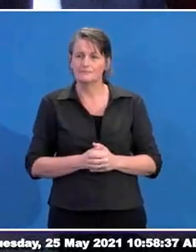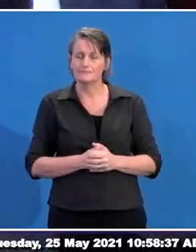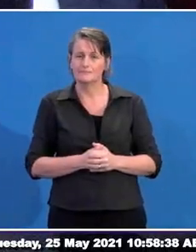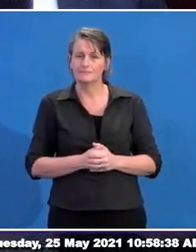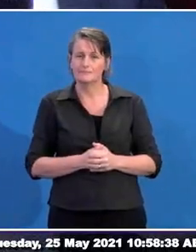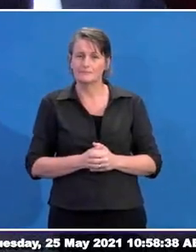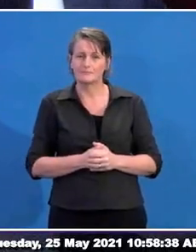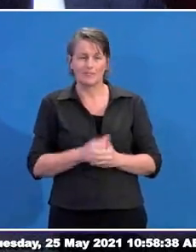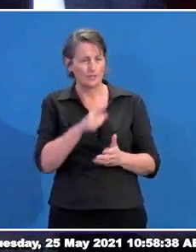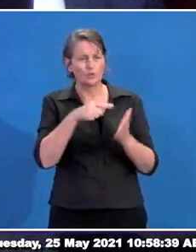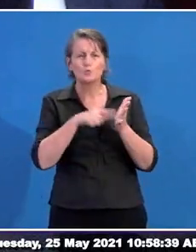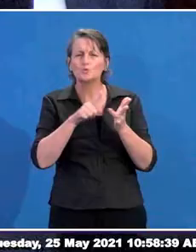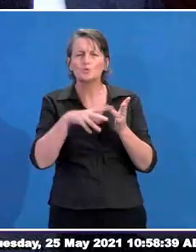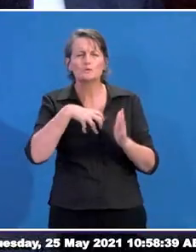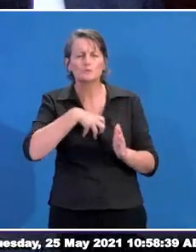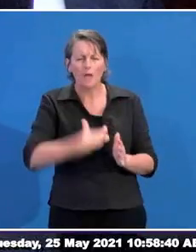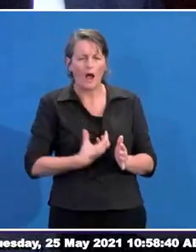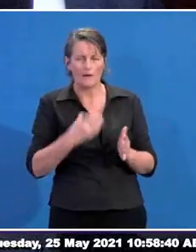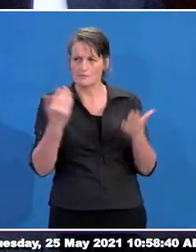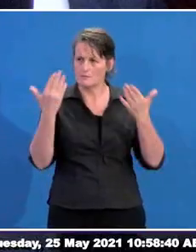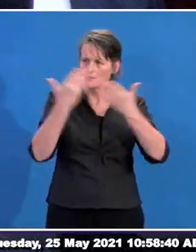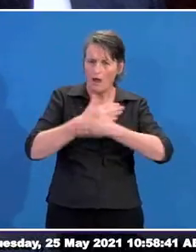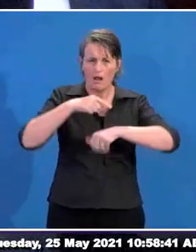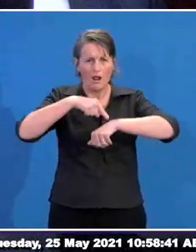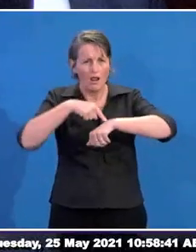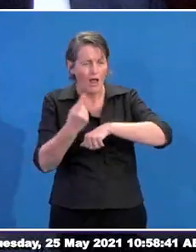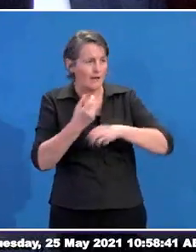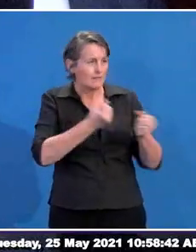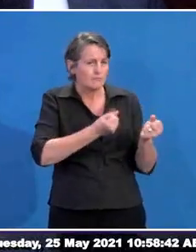They are too tired at this time of night to go to the hospital safely.